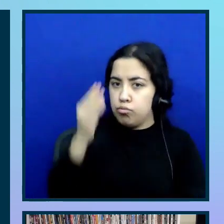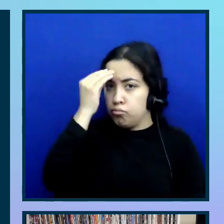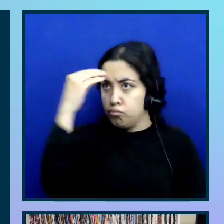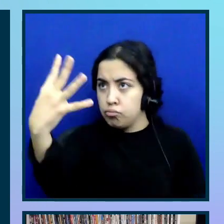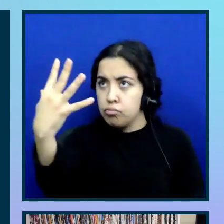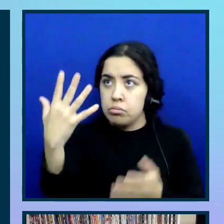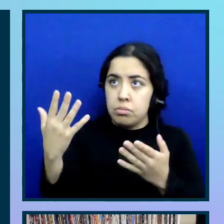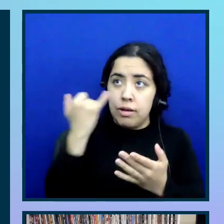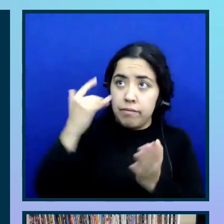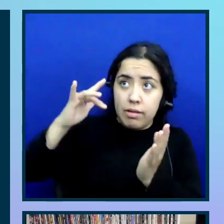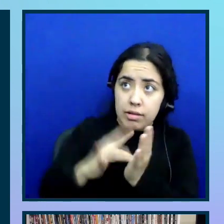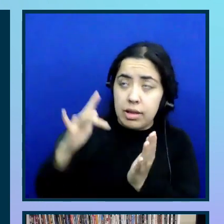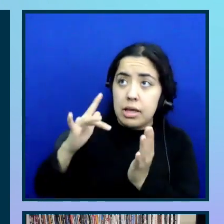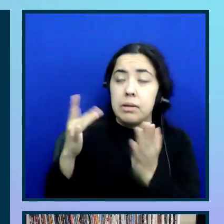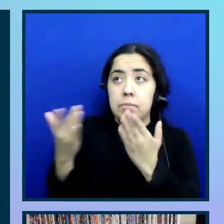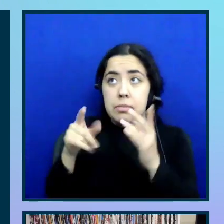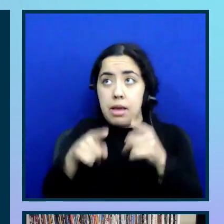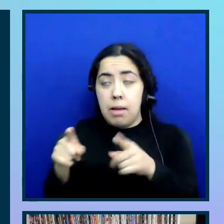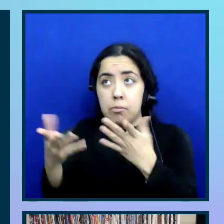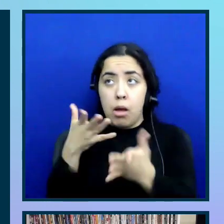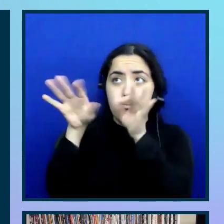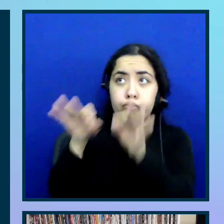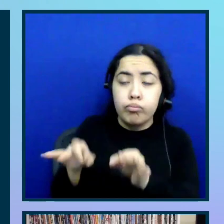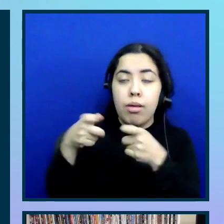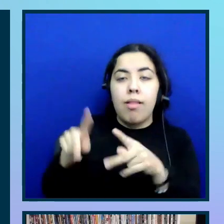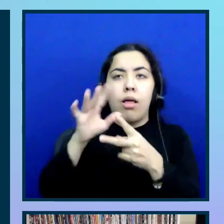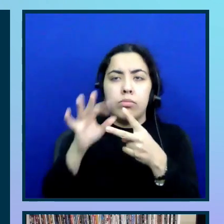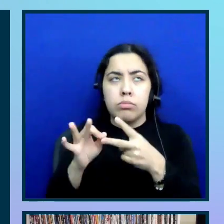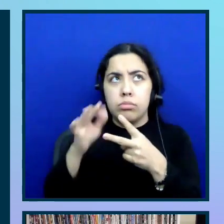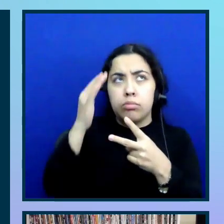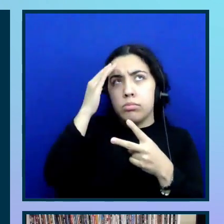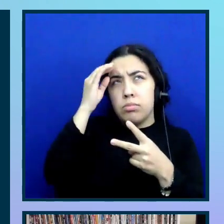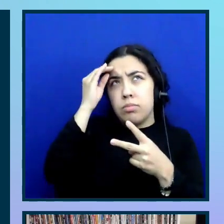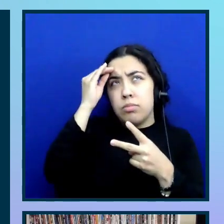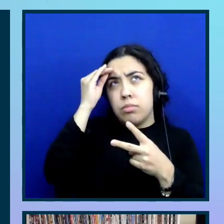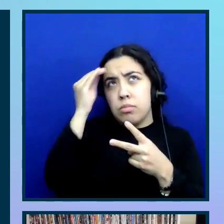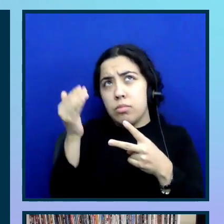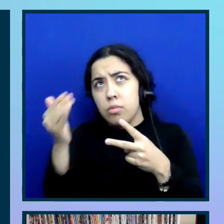of what might happen upon interaction in order to allow a choice to be made on how and when they'd like to proceed.